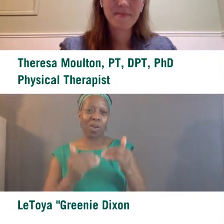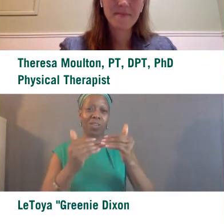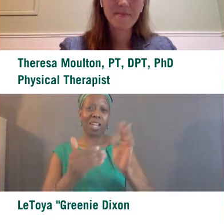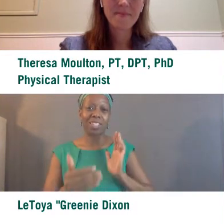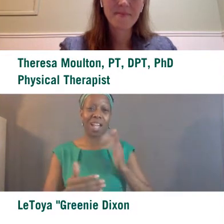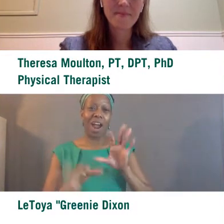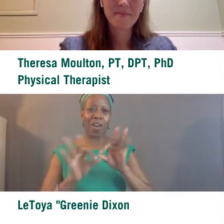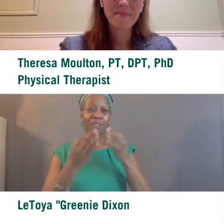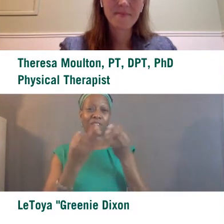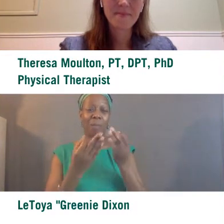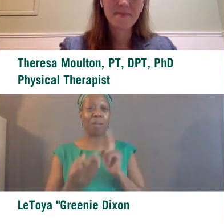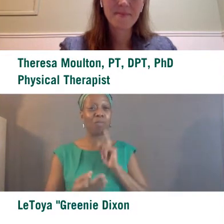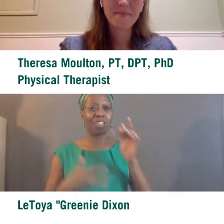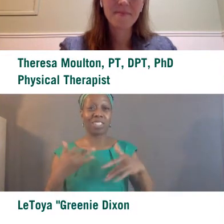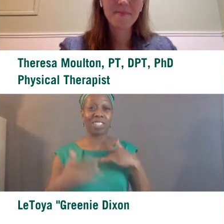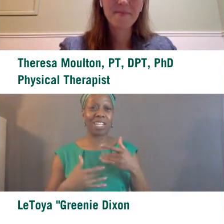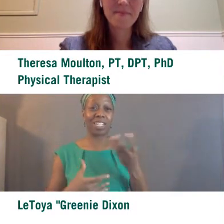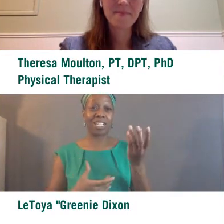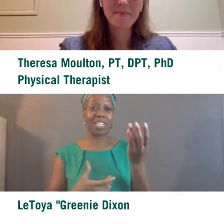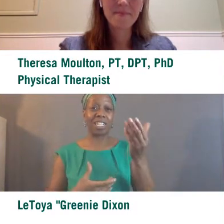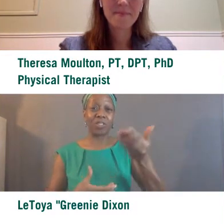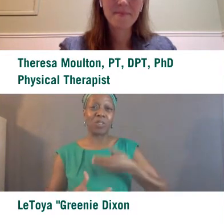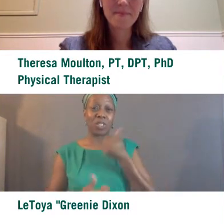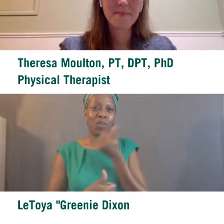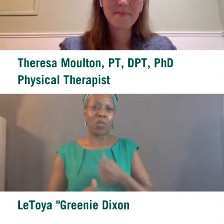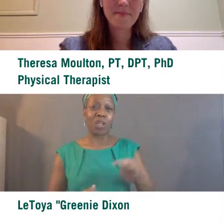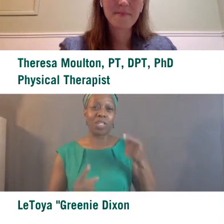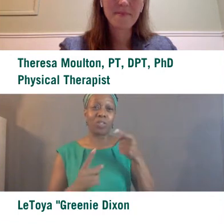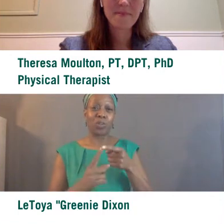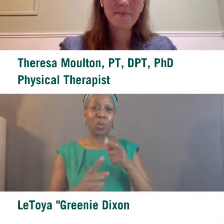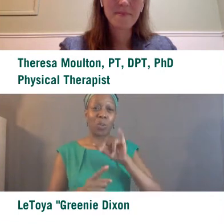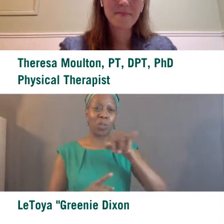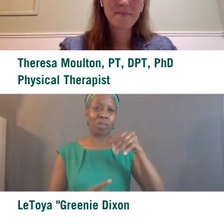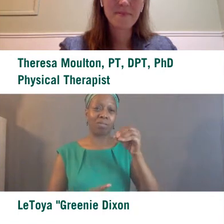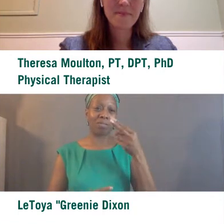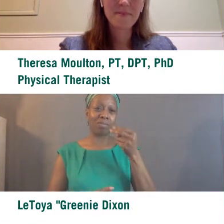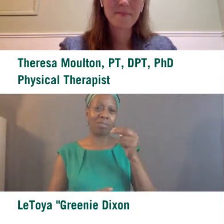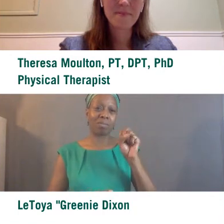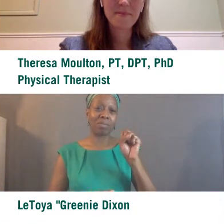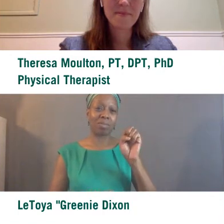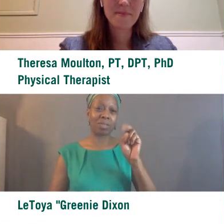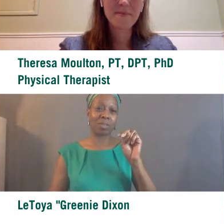to the Johnson family. Is there any other final thoughts, Kara, Theresa, that you might have?